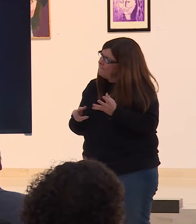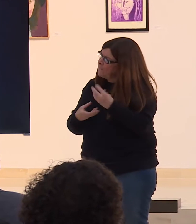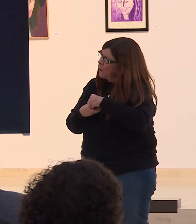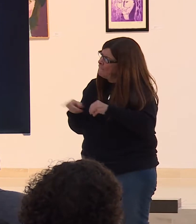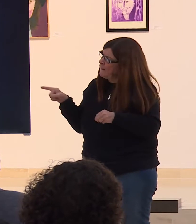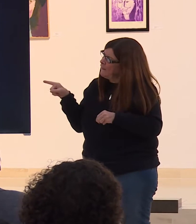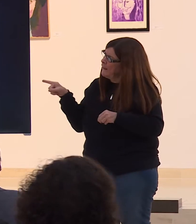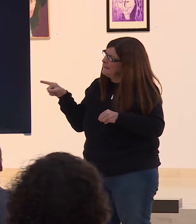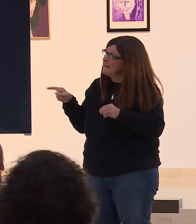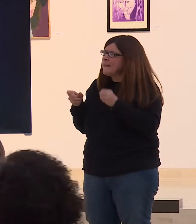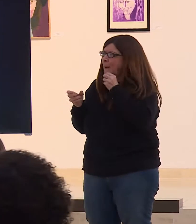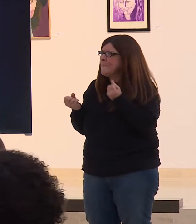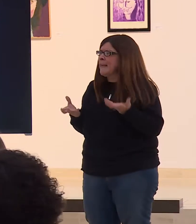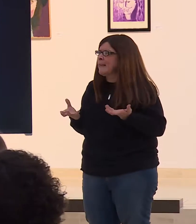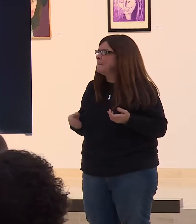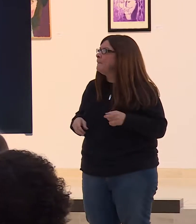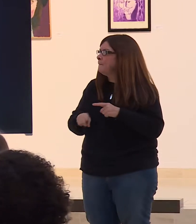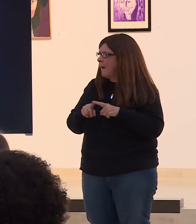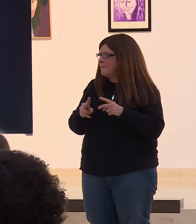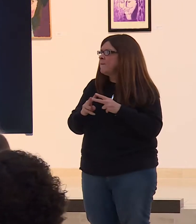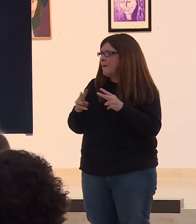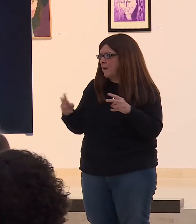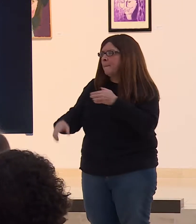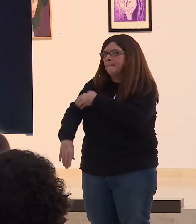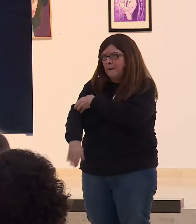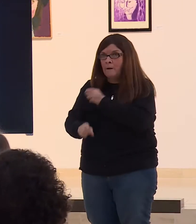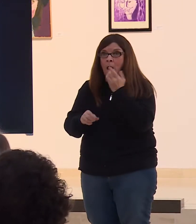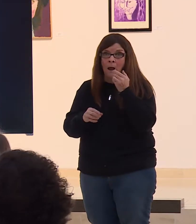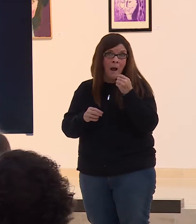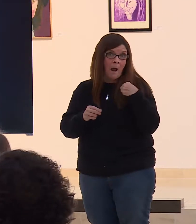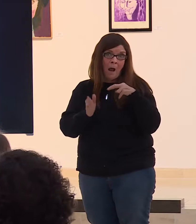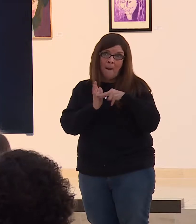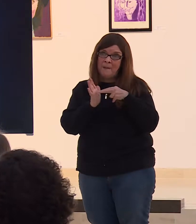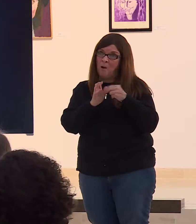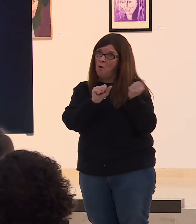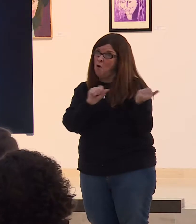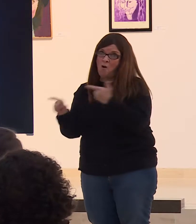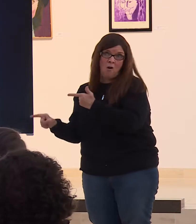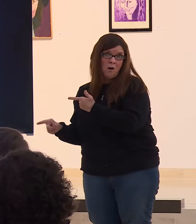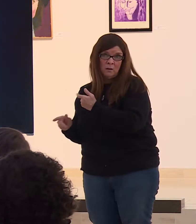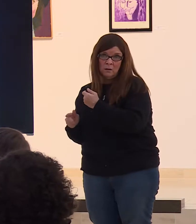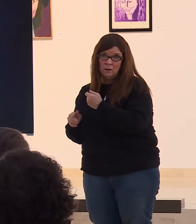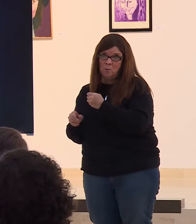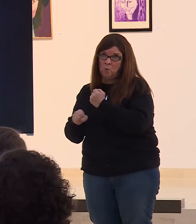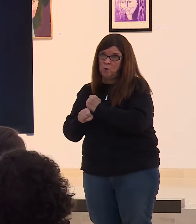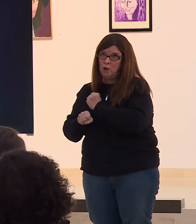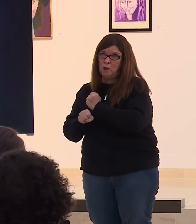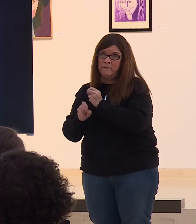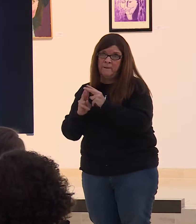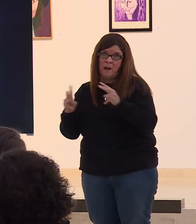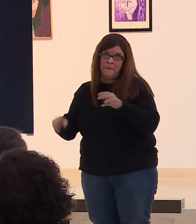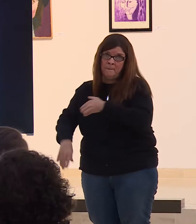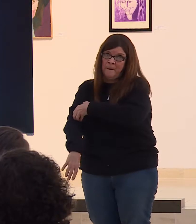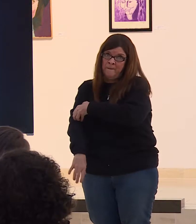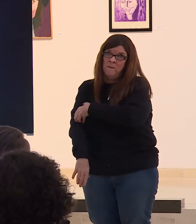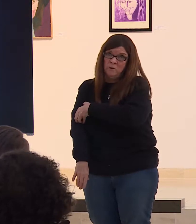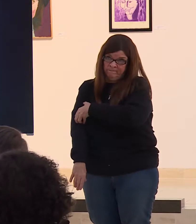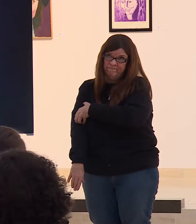Trying to remember how many artists were involved with this effort; now, there weren't many, but their work was incredibly powerful.